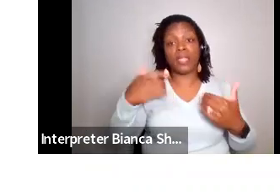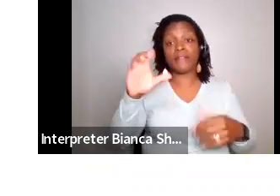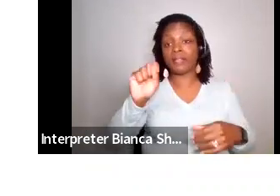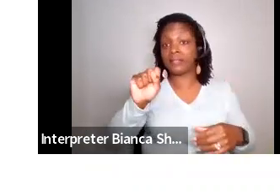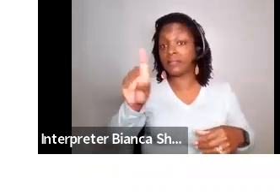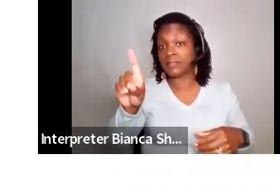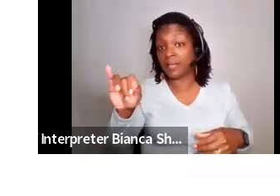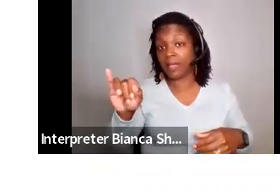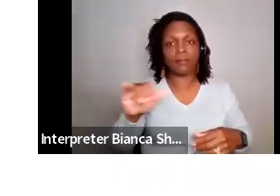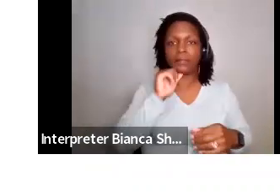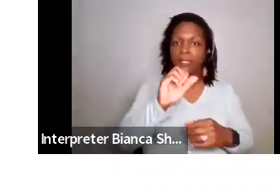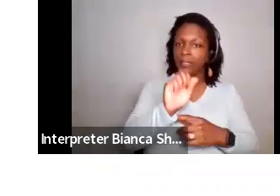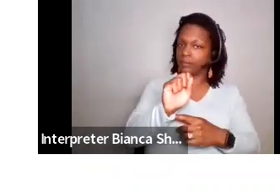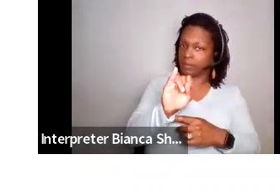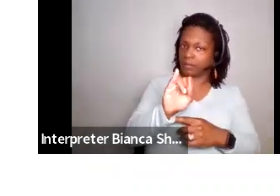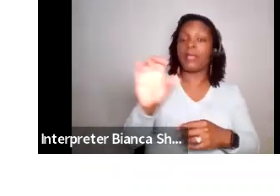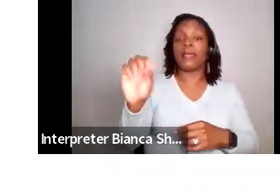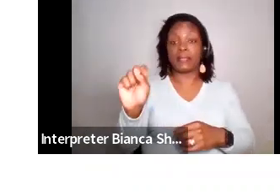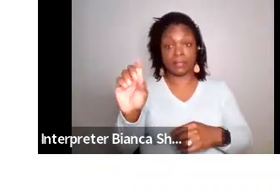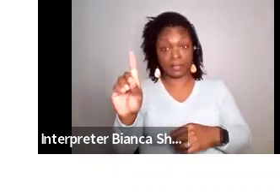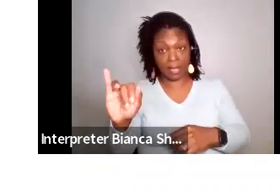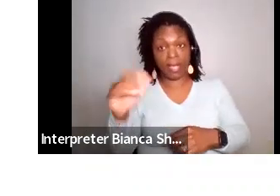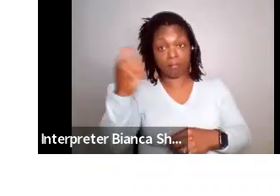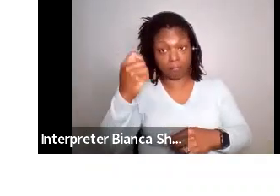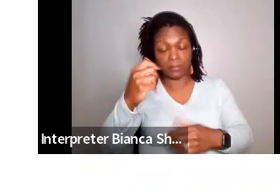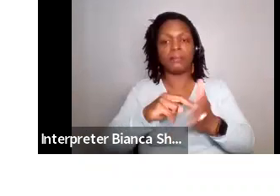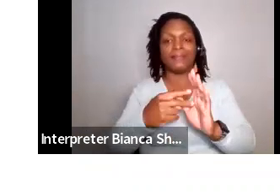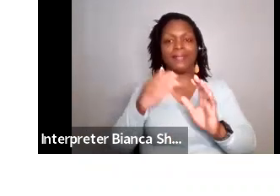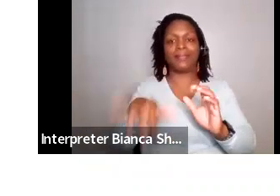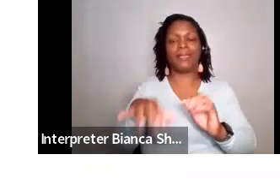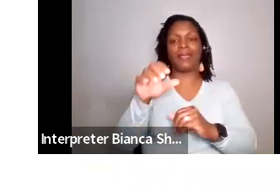Not ssi, but ssdi and subsidy.